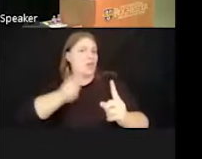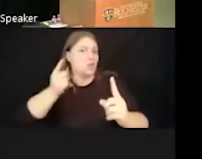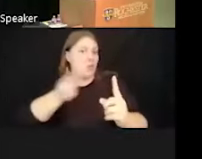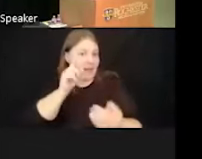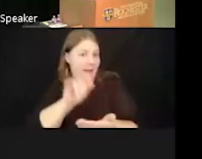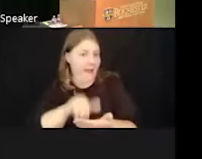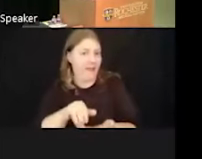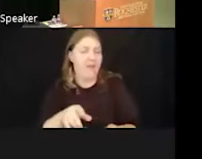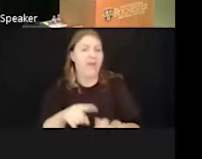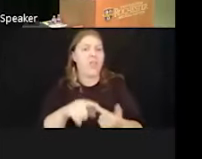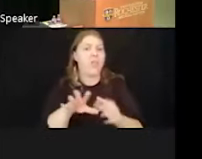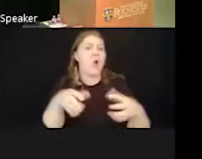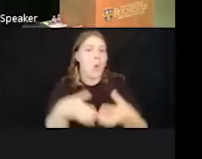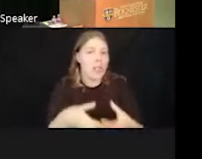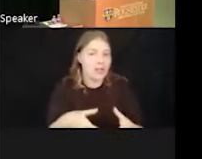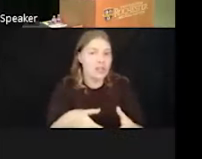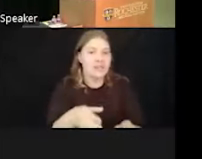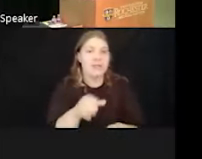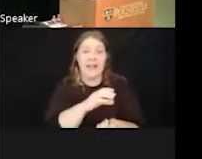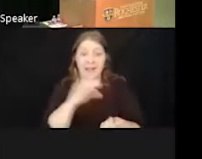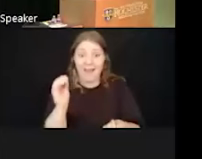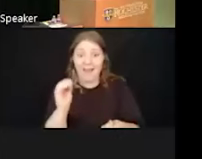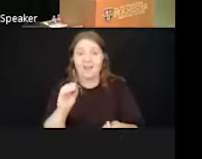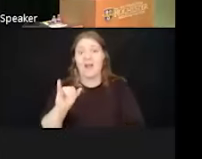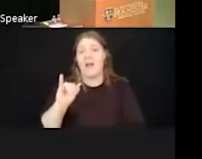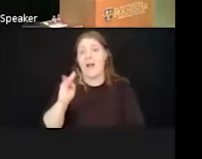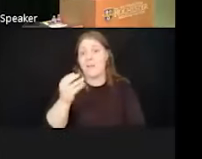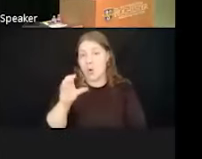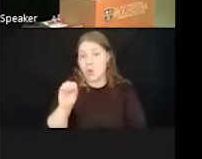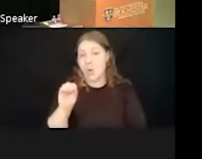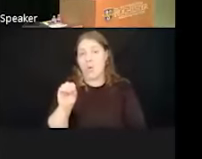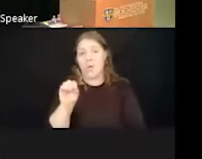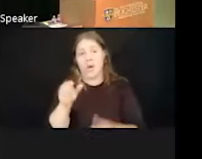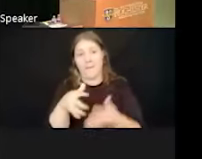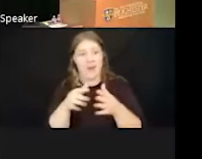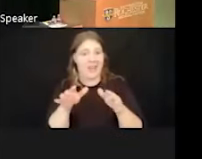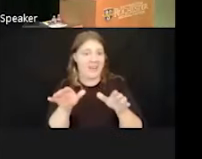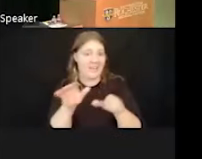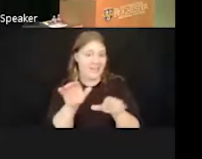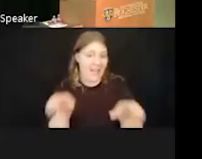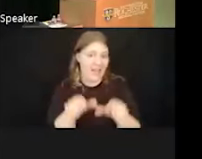coalitions and ibero American Action League and all of our Community Partners are really making